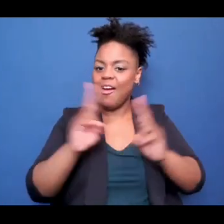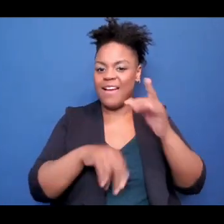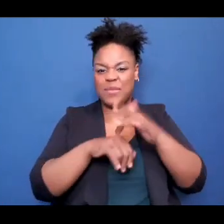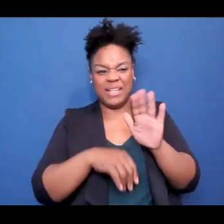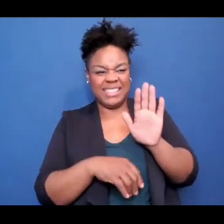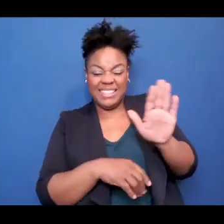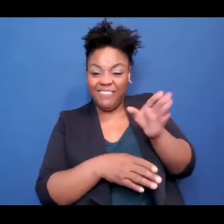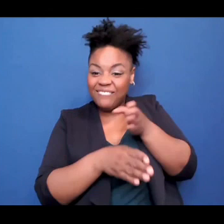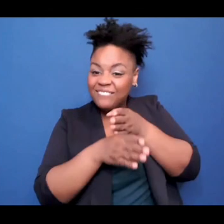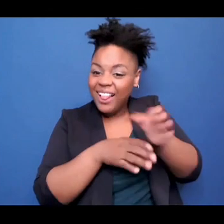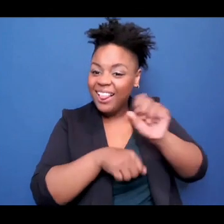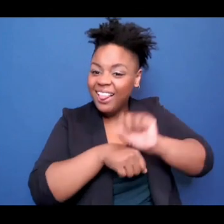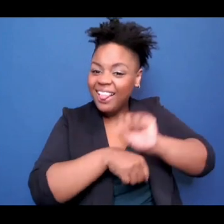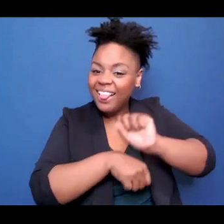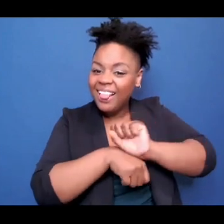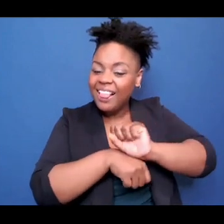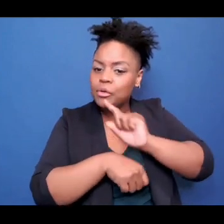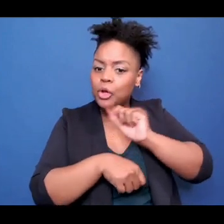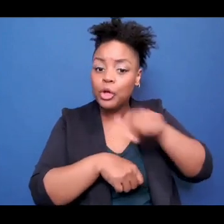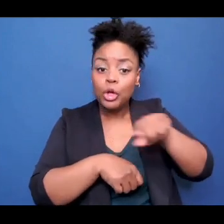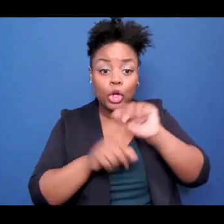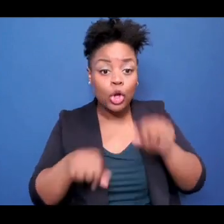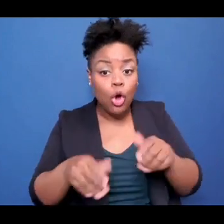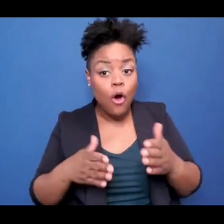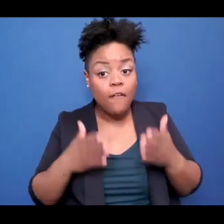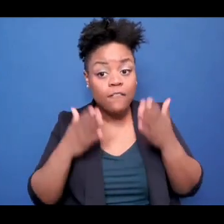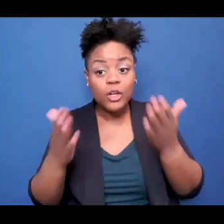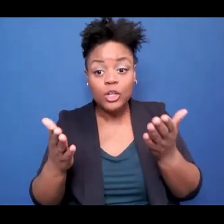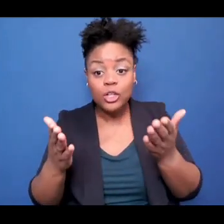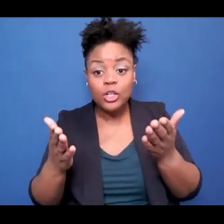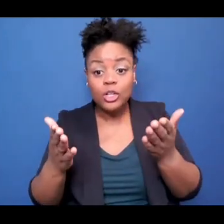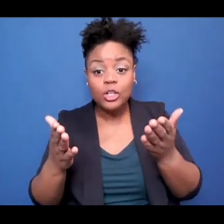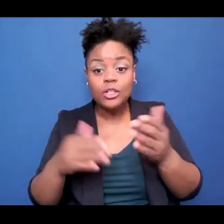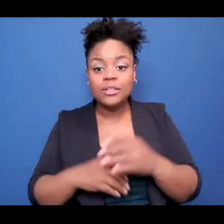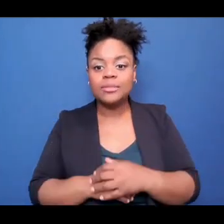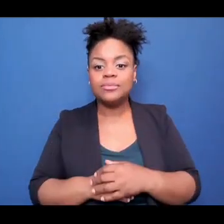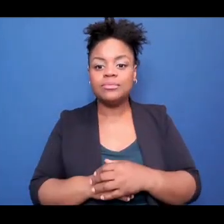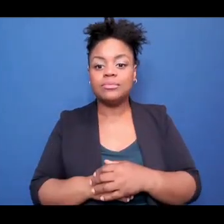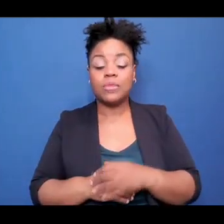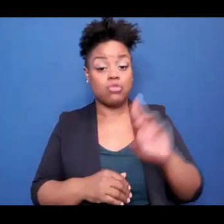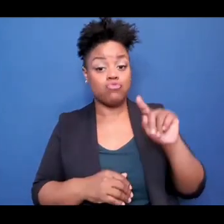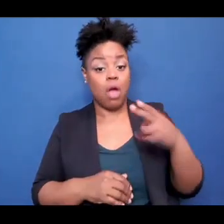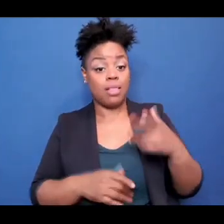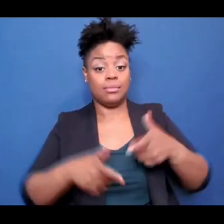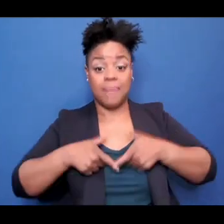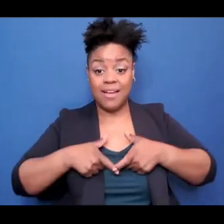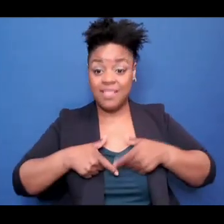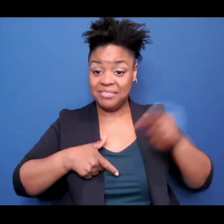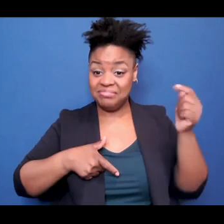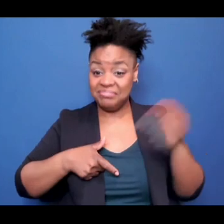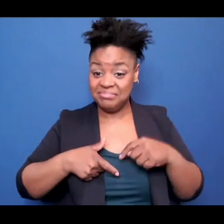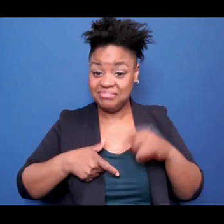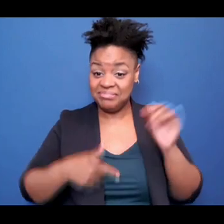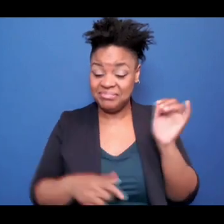PHOTOFACIAL SOCIETY IN HIS FIELD COULD BESTOW, IN ADDITION TO THE WELCH MEDAL WHICH HE RECEIVED